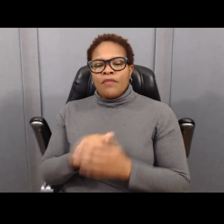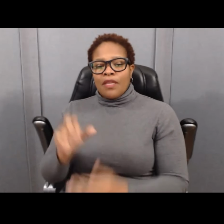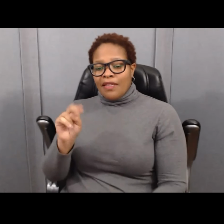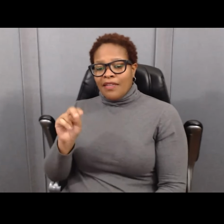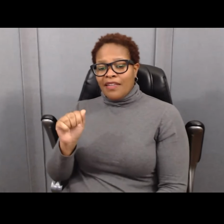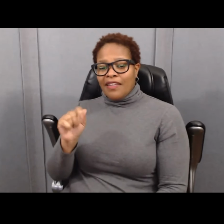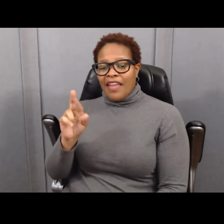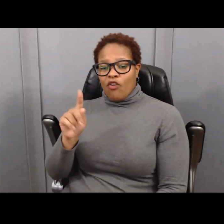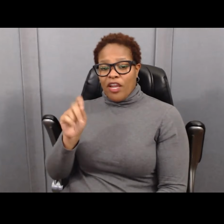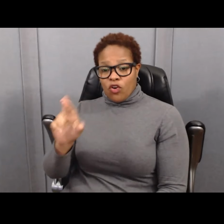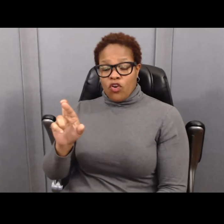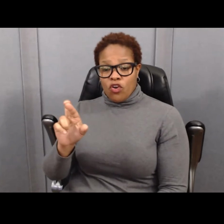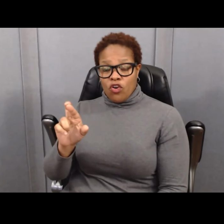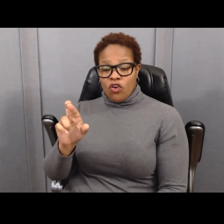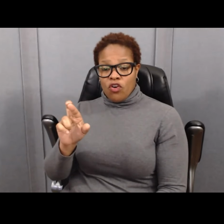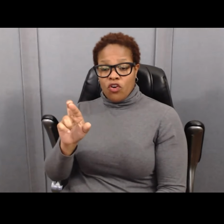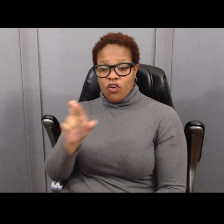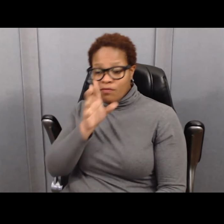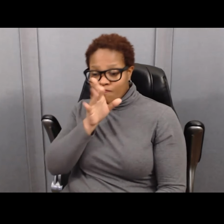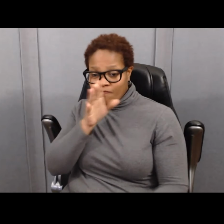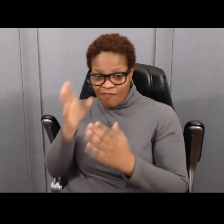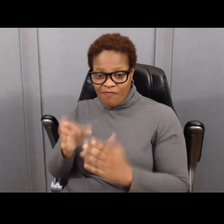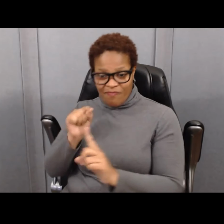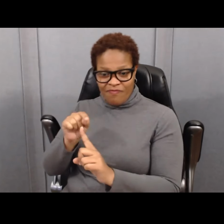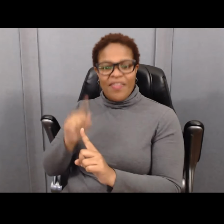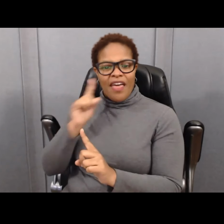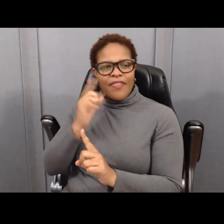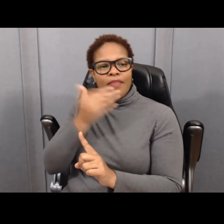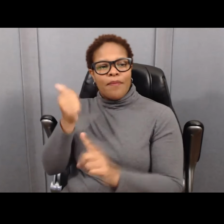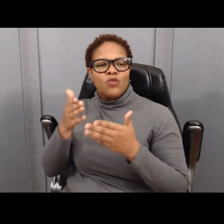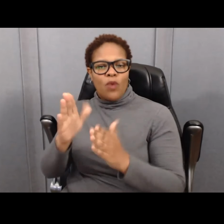when we're talking about narrator, I think one of the best ways is actually for me to give you an example.